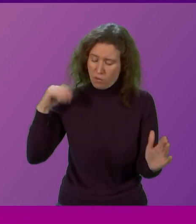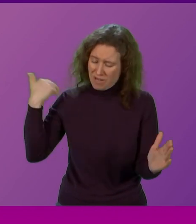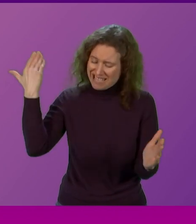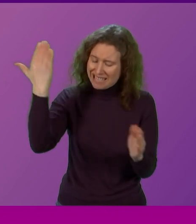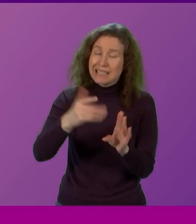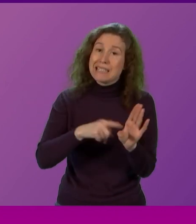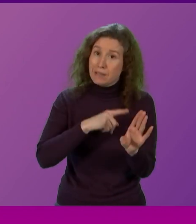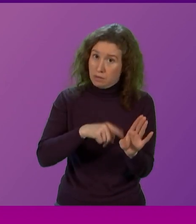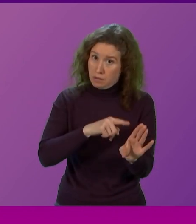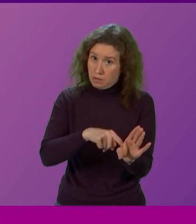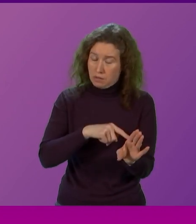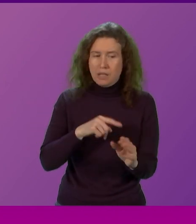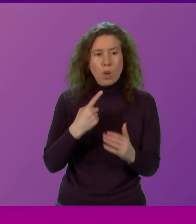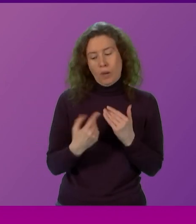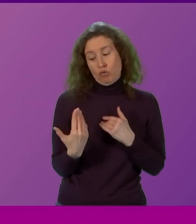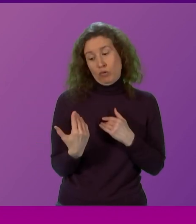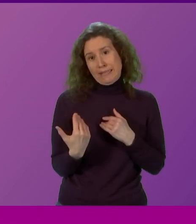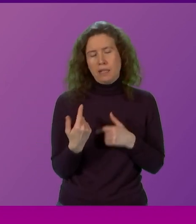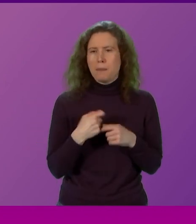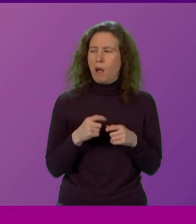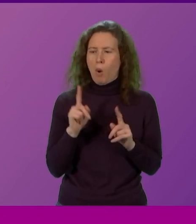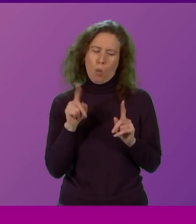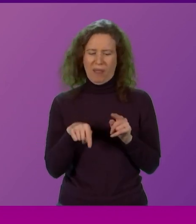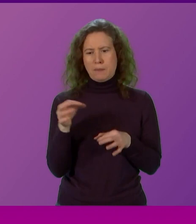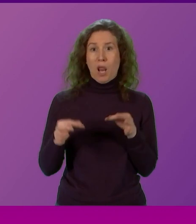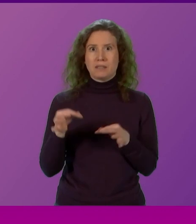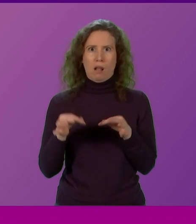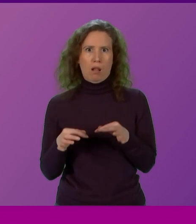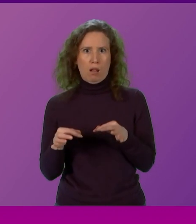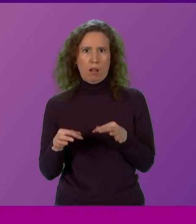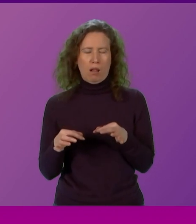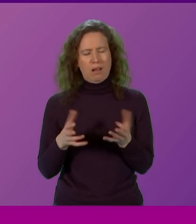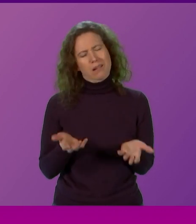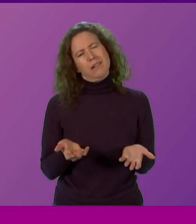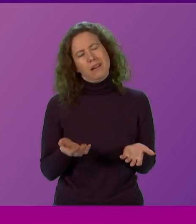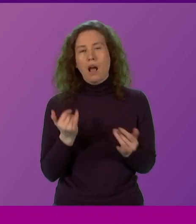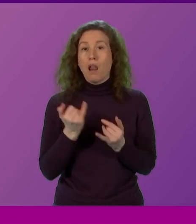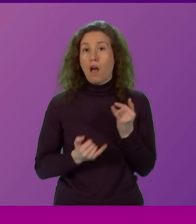It is only recently that they have become politicised.